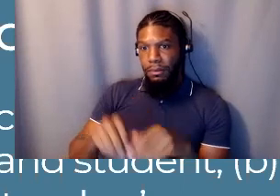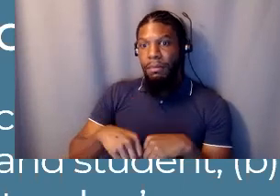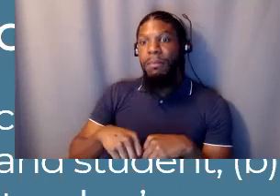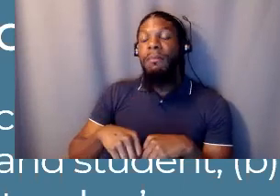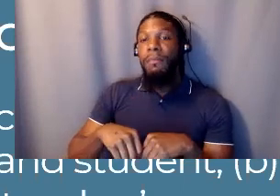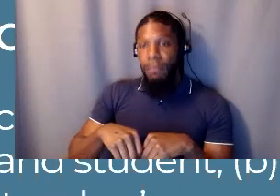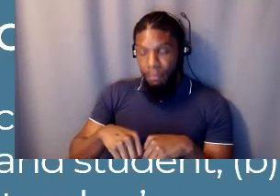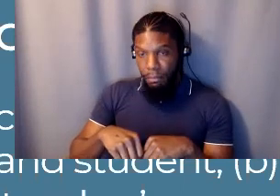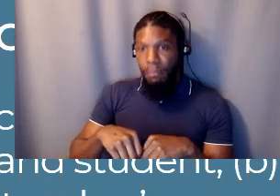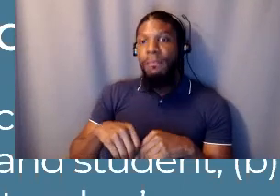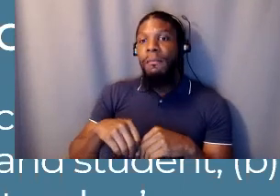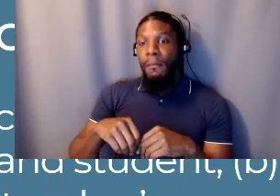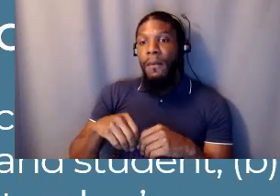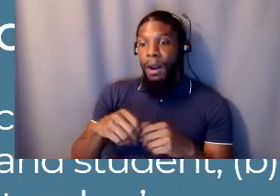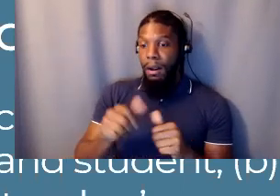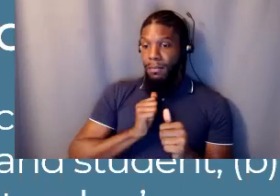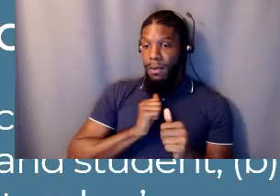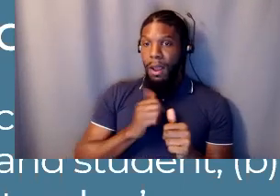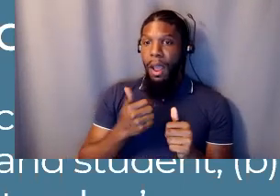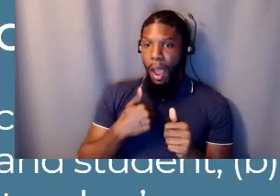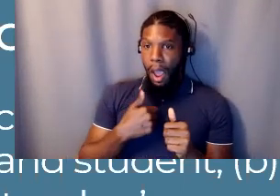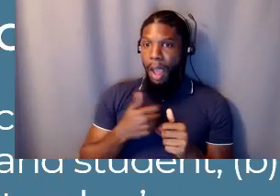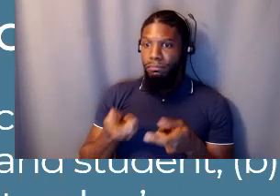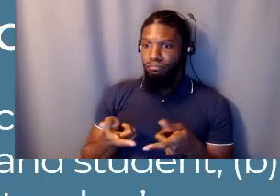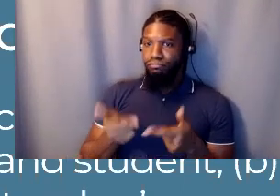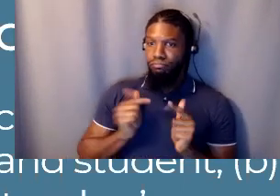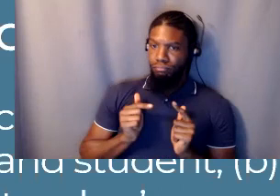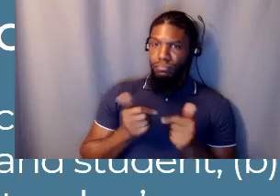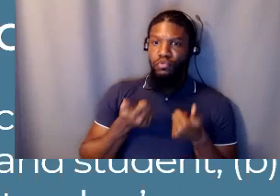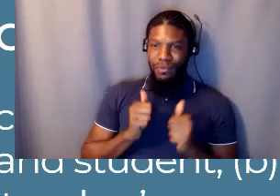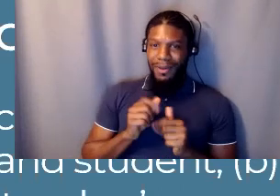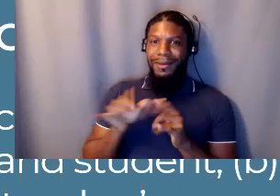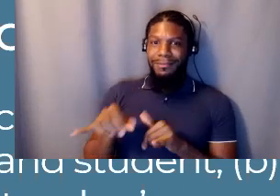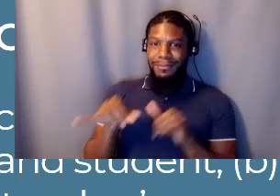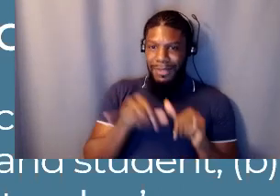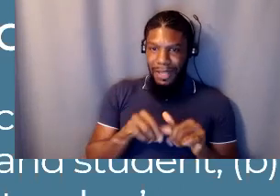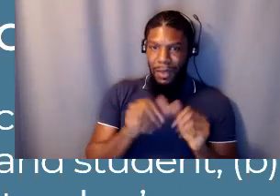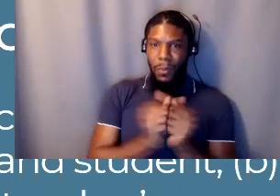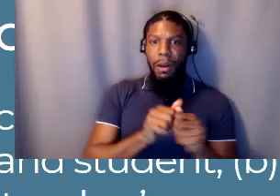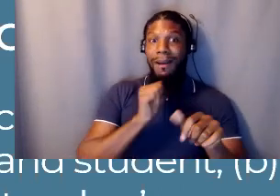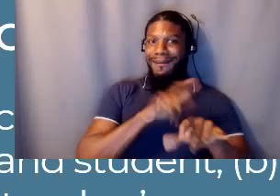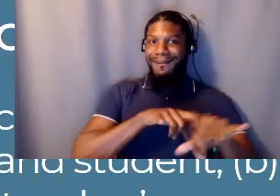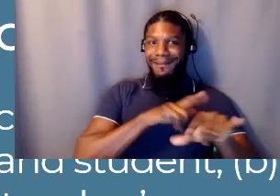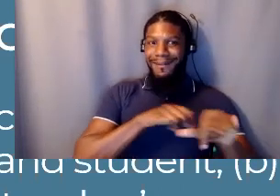And I did a similar thing with the 10 asynchronous screencasts. I guess it's been a couple years now,